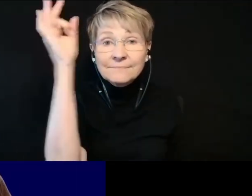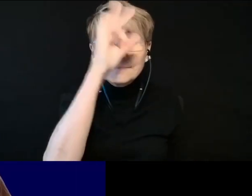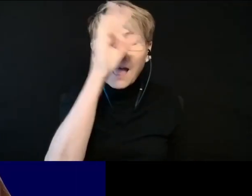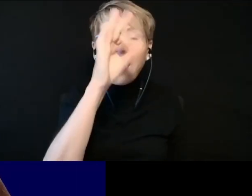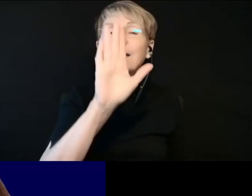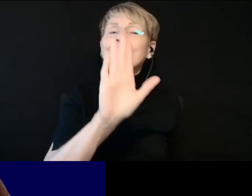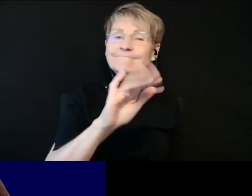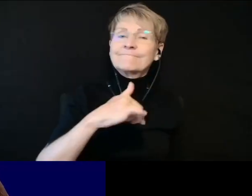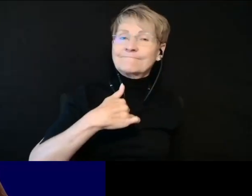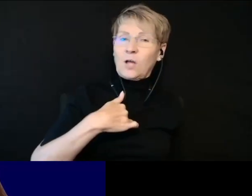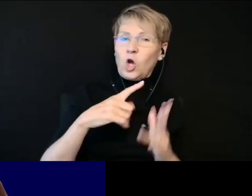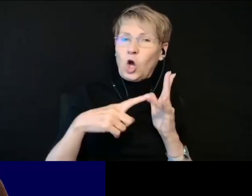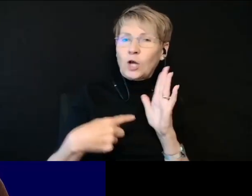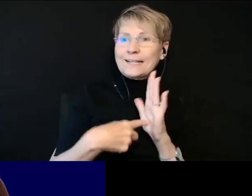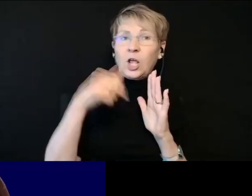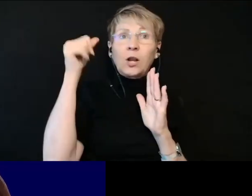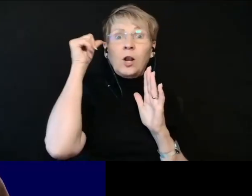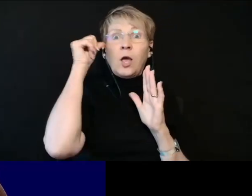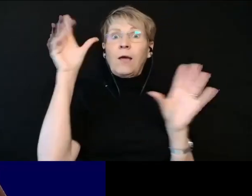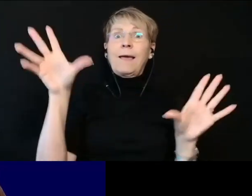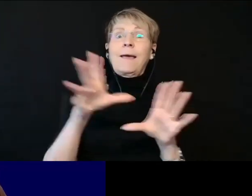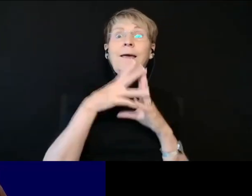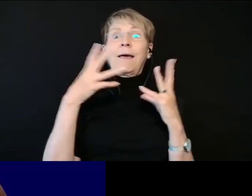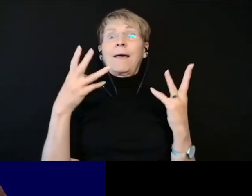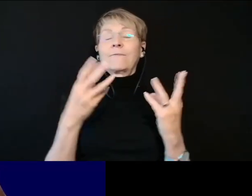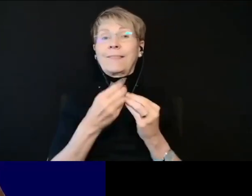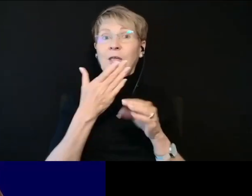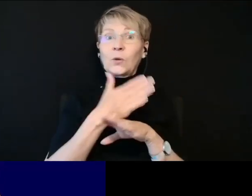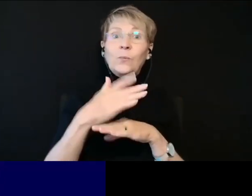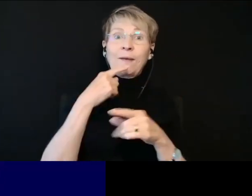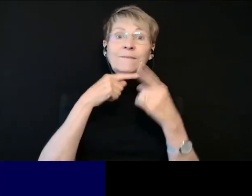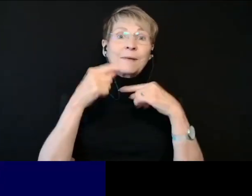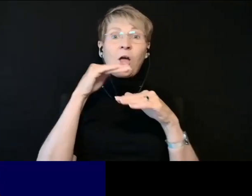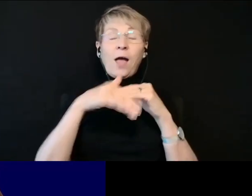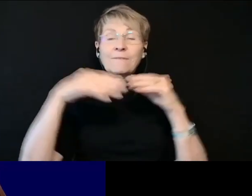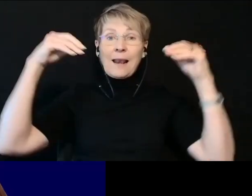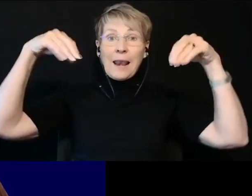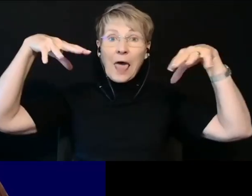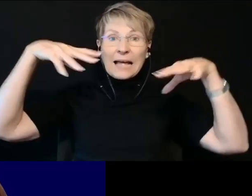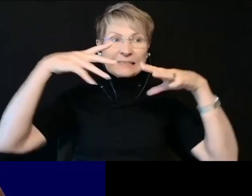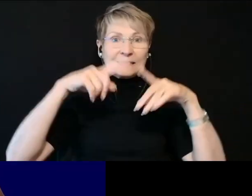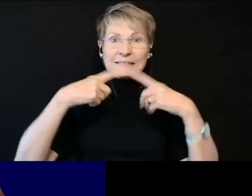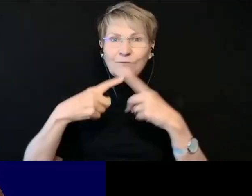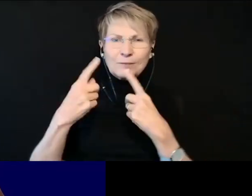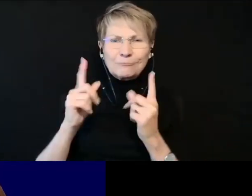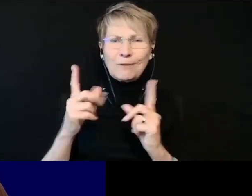know all the latest information about lighting and different technologies that are out there,